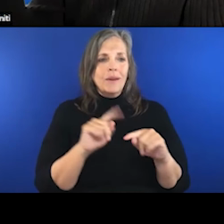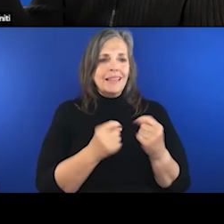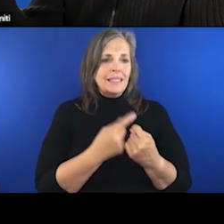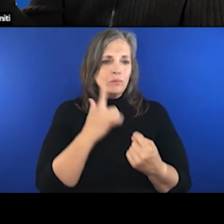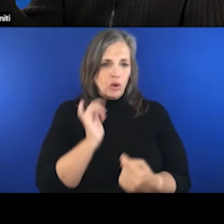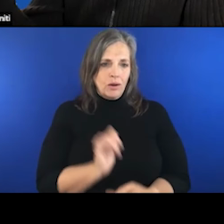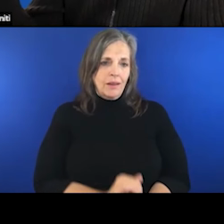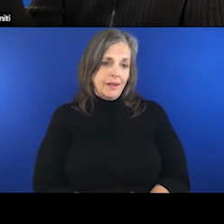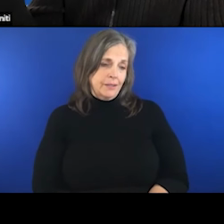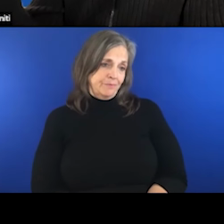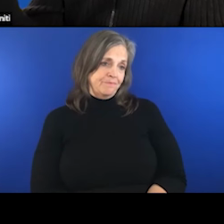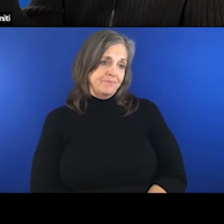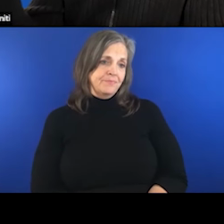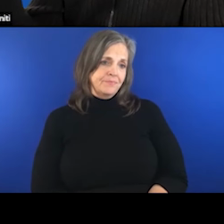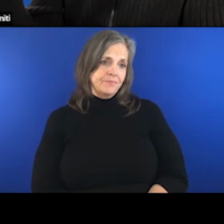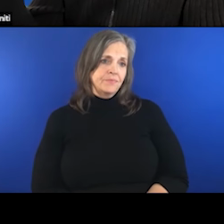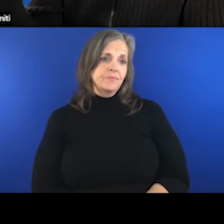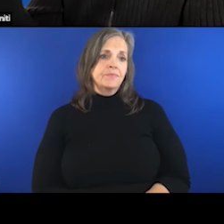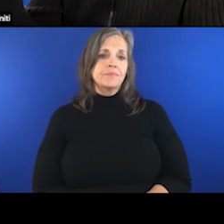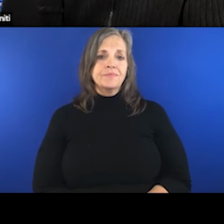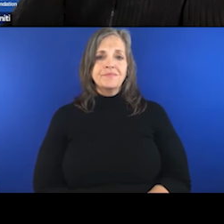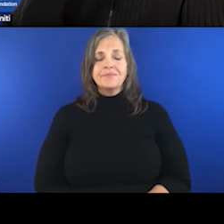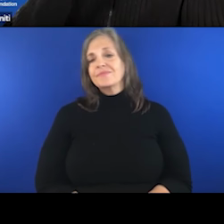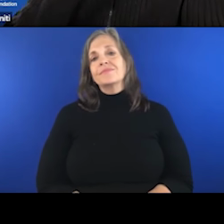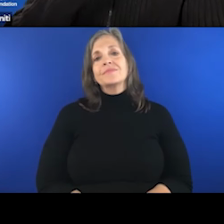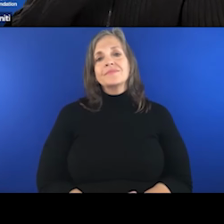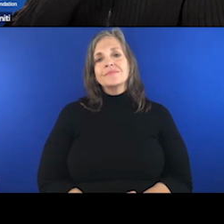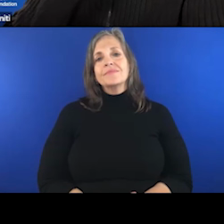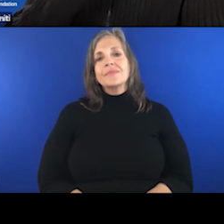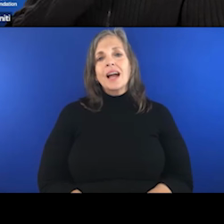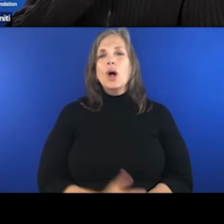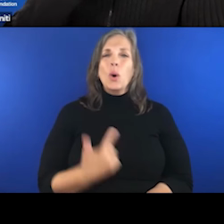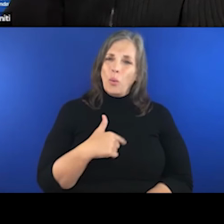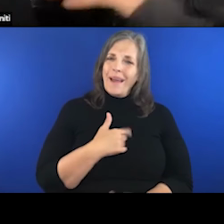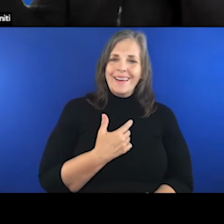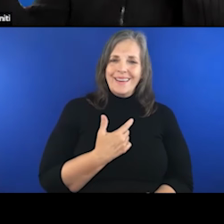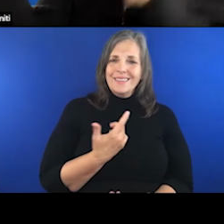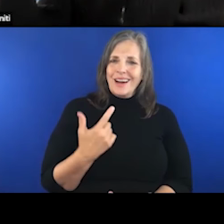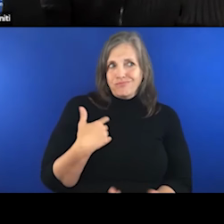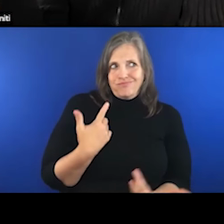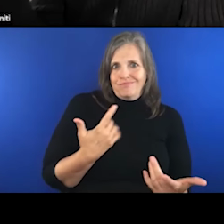we have that um advantage of having accessibility SMEs if if you can't hire a team of them and you